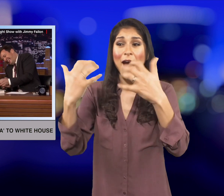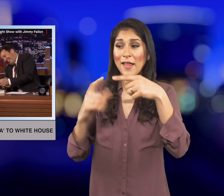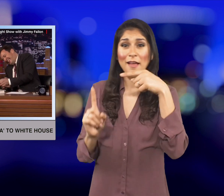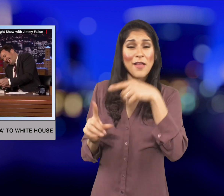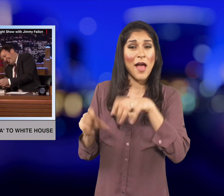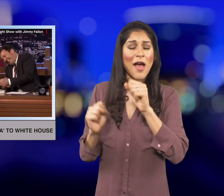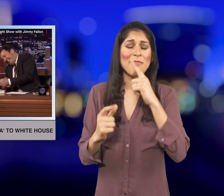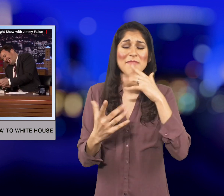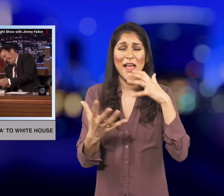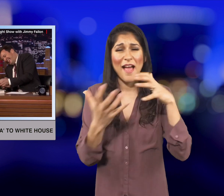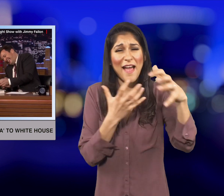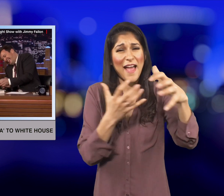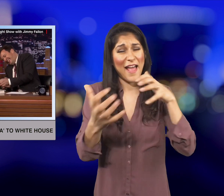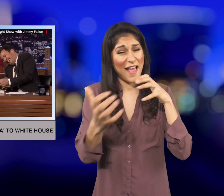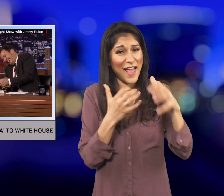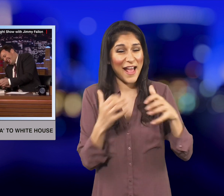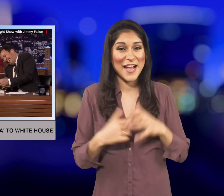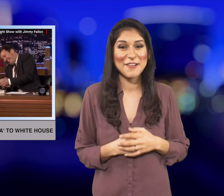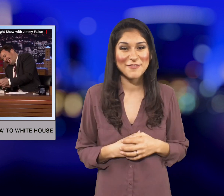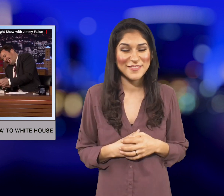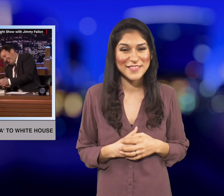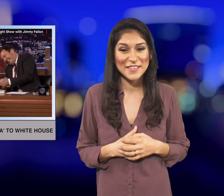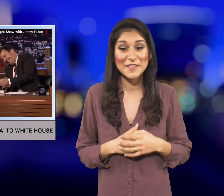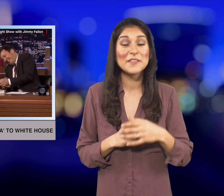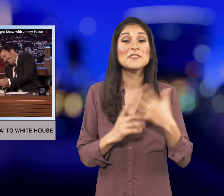Fallon and the audience burst out in laughter.